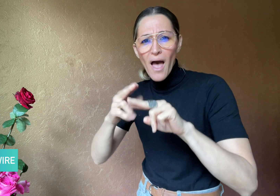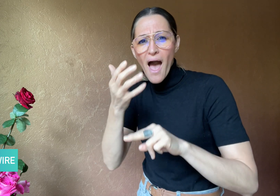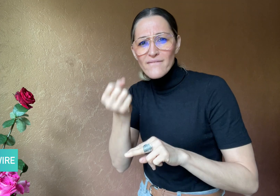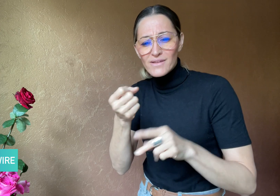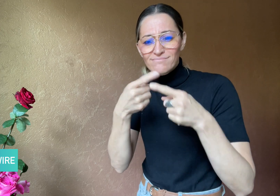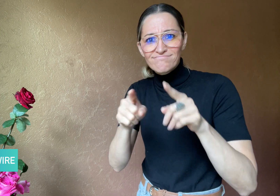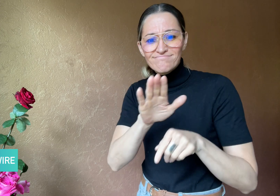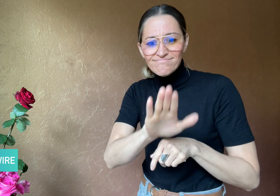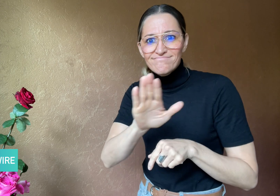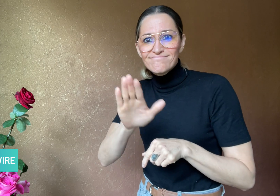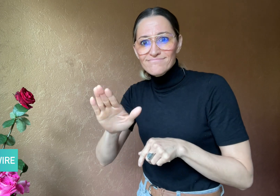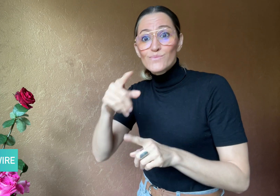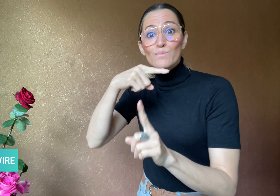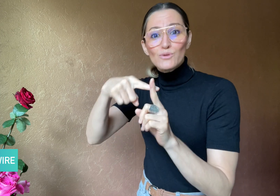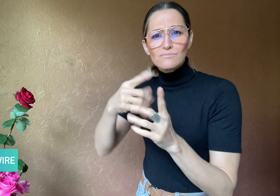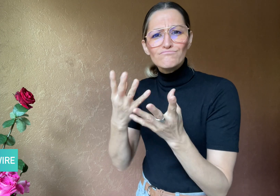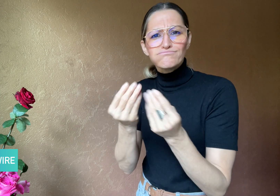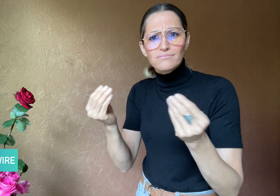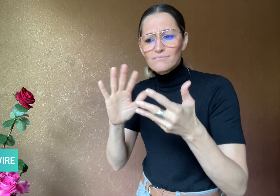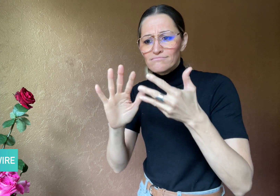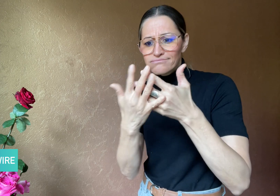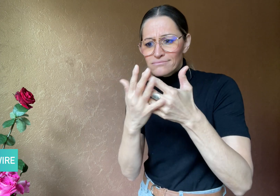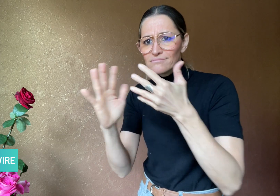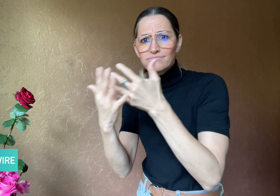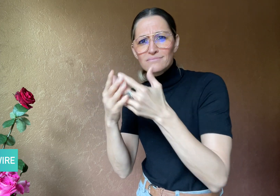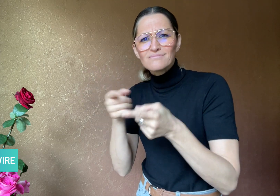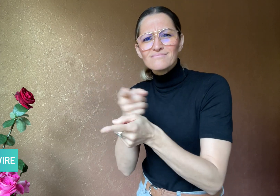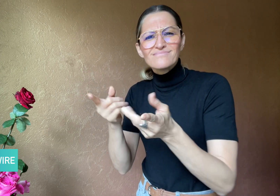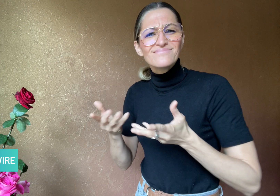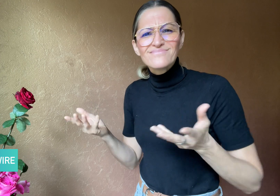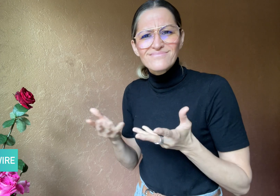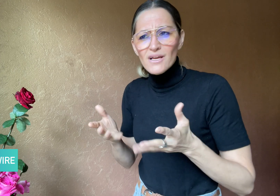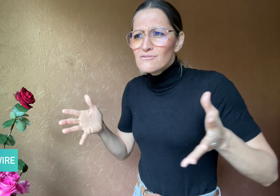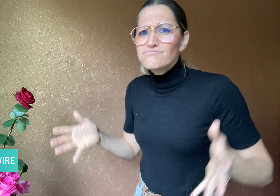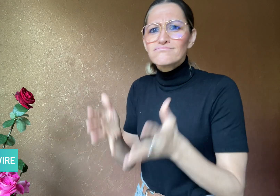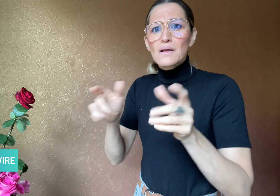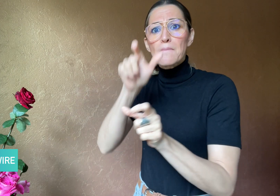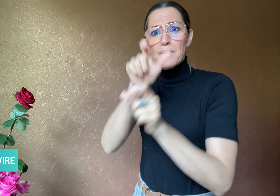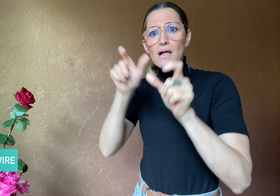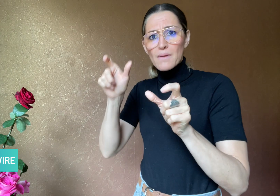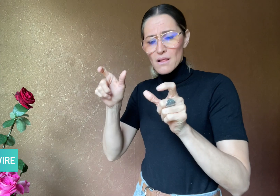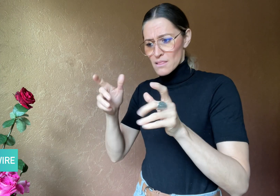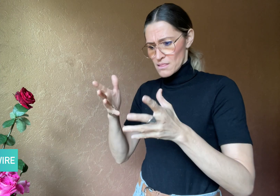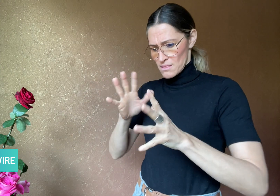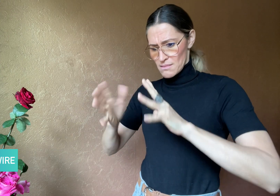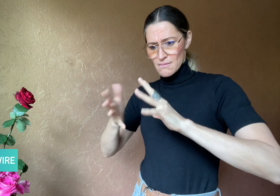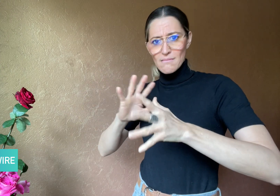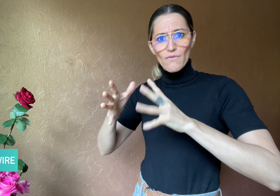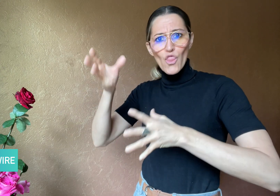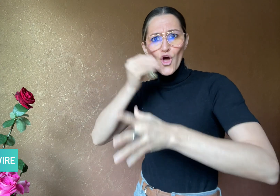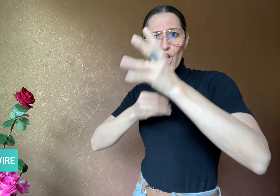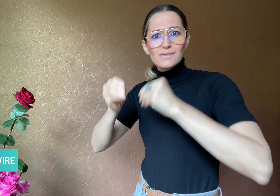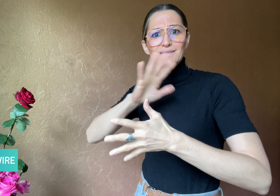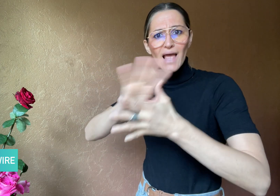multiple filters encourage users to learn sign language.